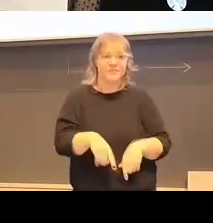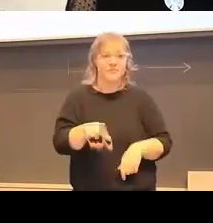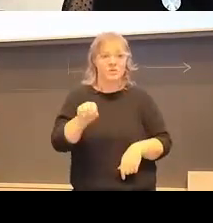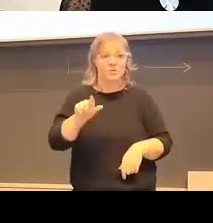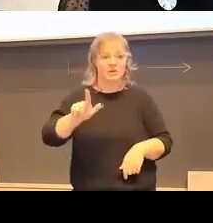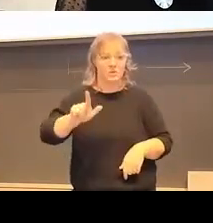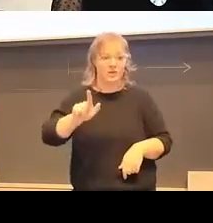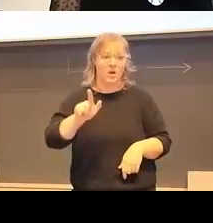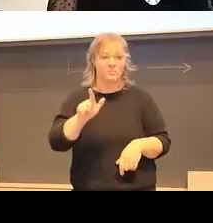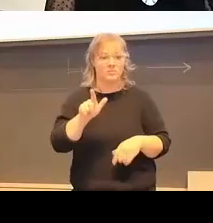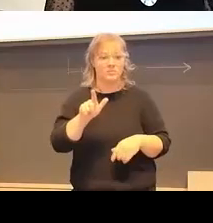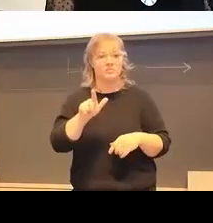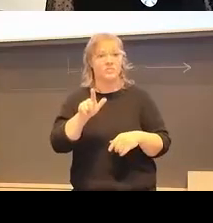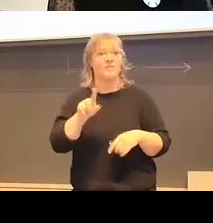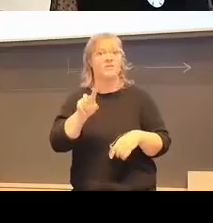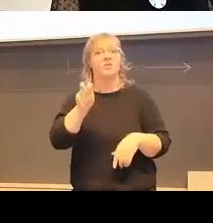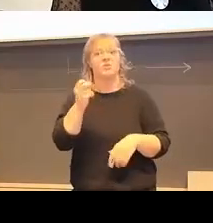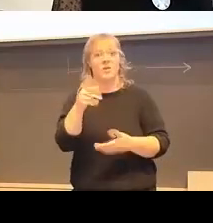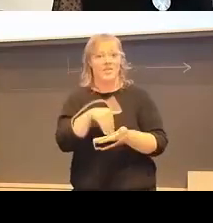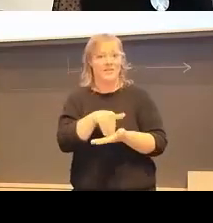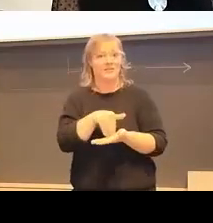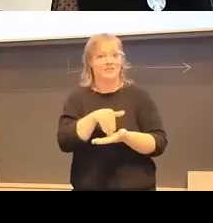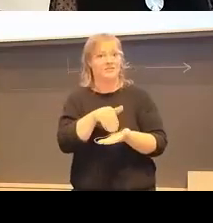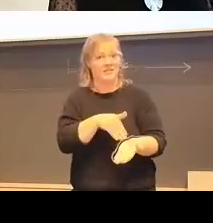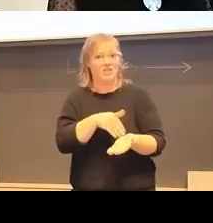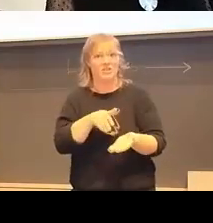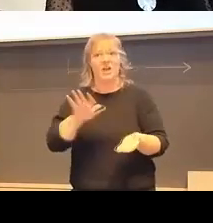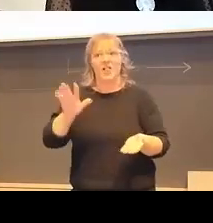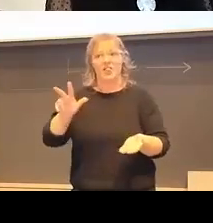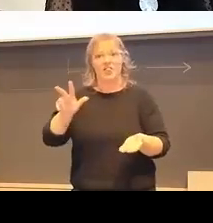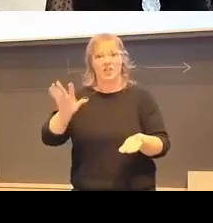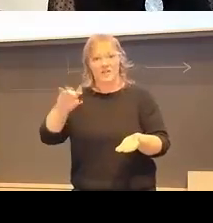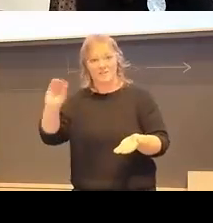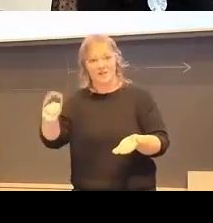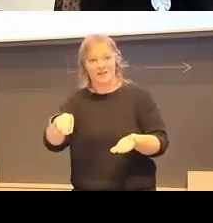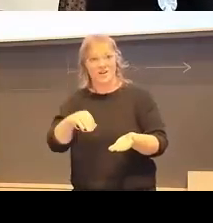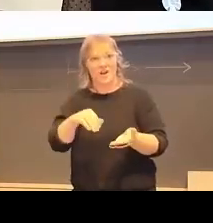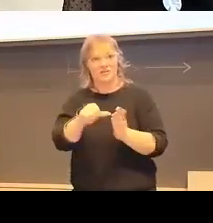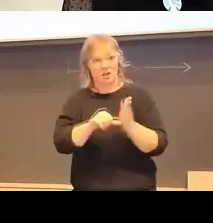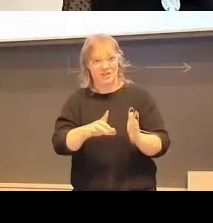12,000 Physicians 35% of general surgeons reported symptoms of burnout and other Studies have shown